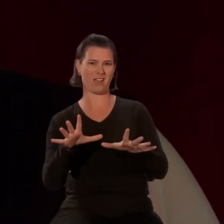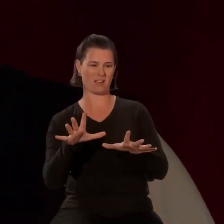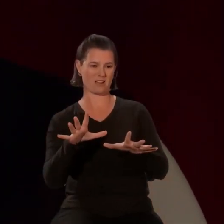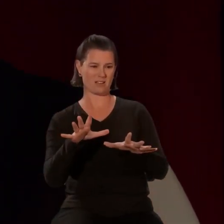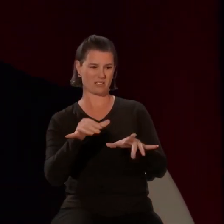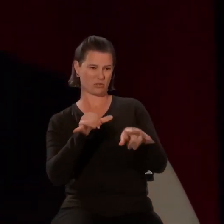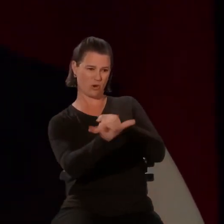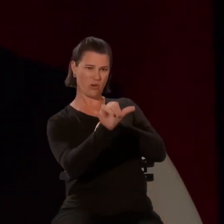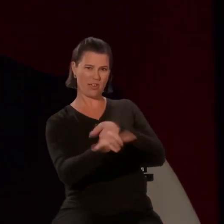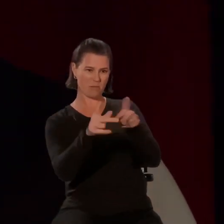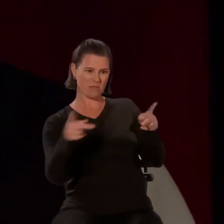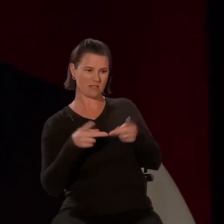(crunches)